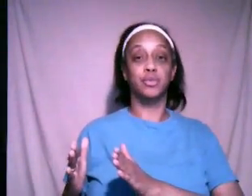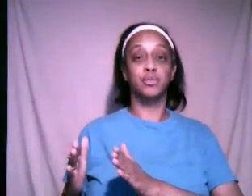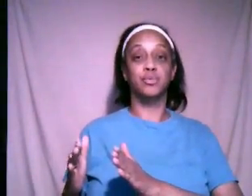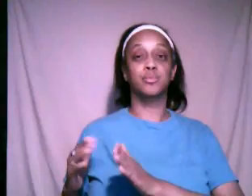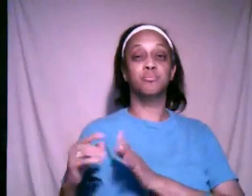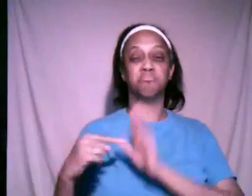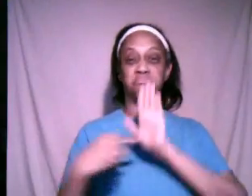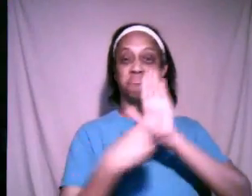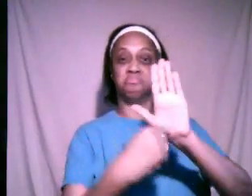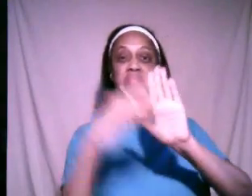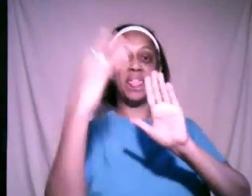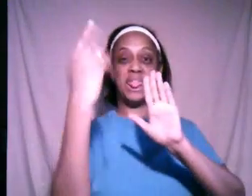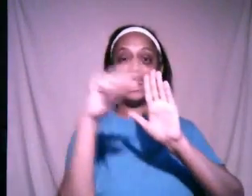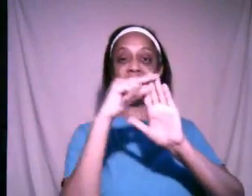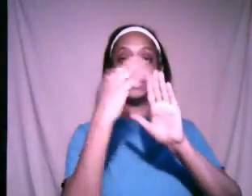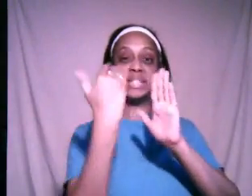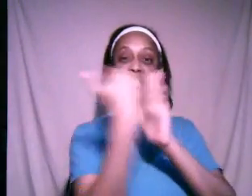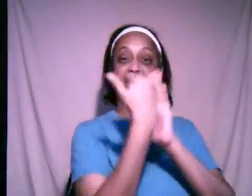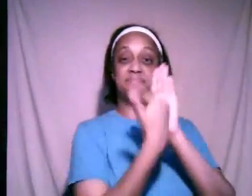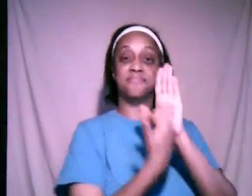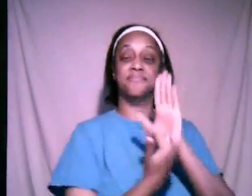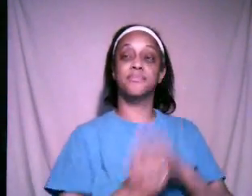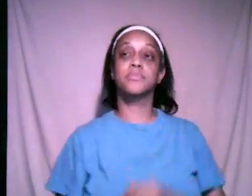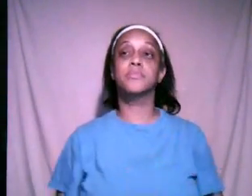(show lists)....